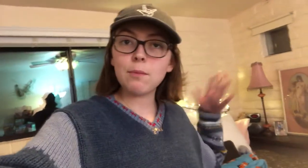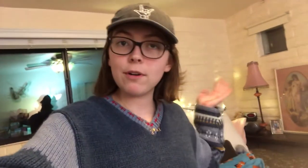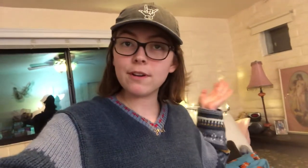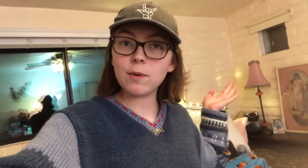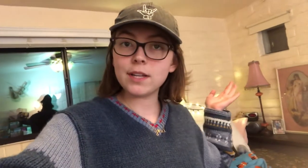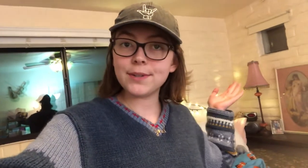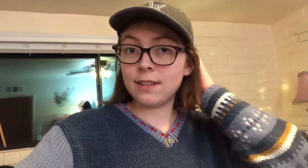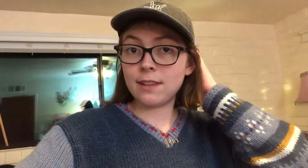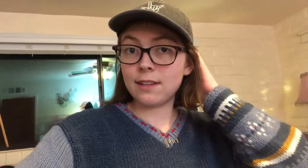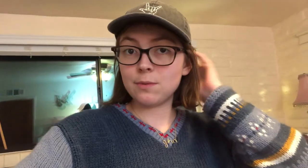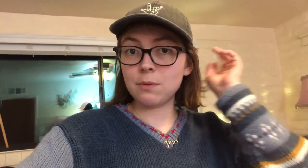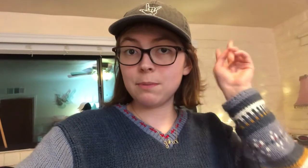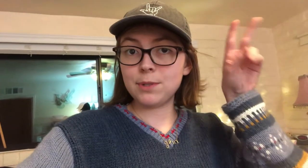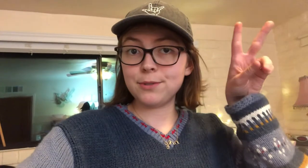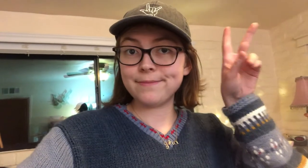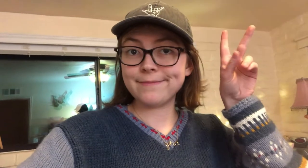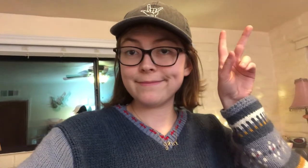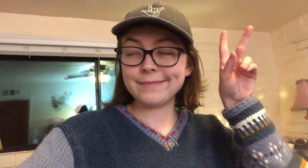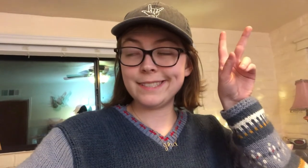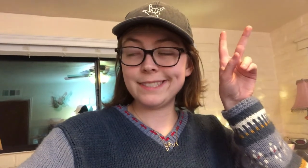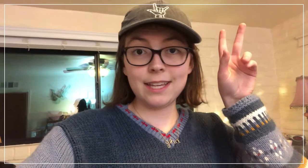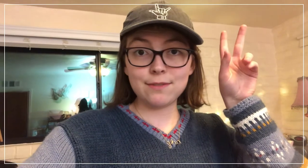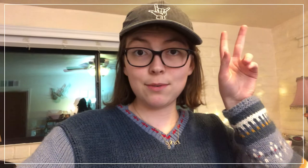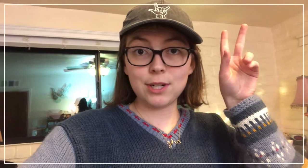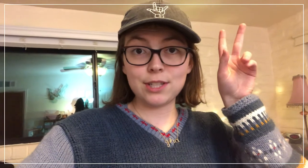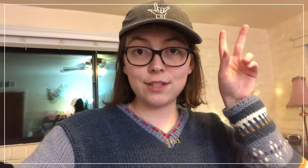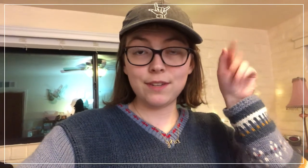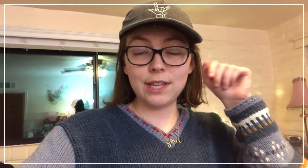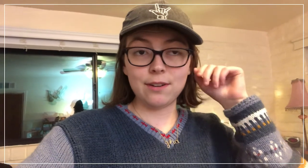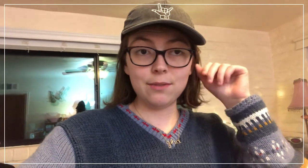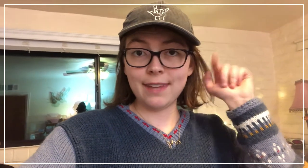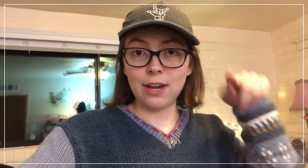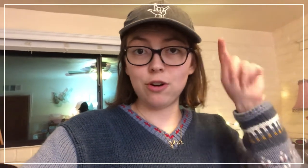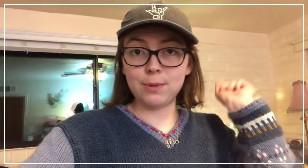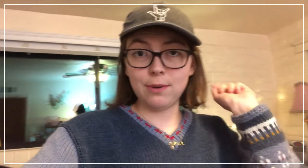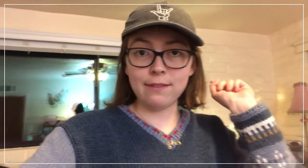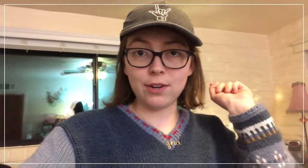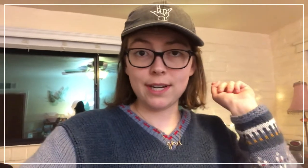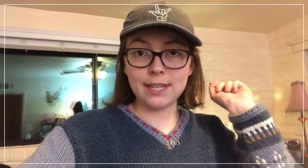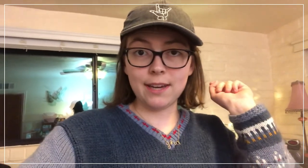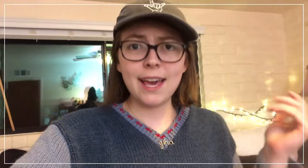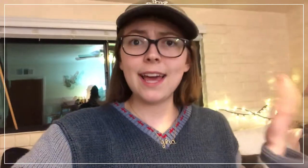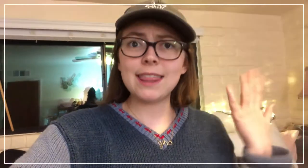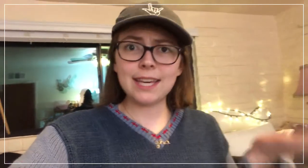what we're up to thanks for watching this video i hope you have a great day and thank